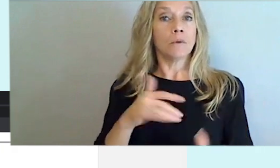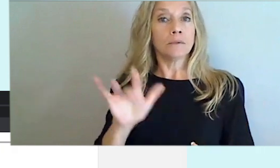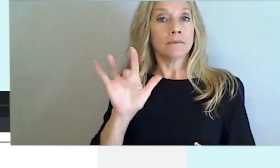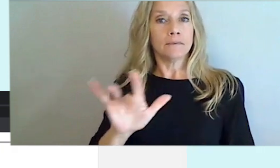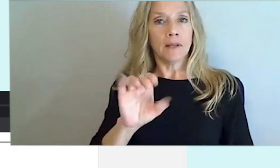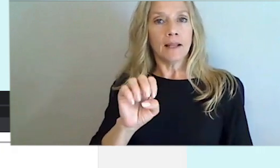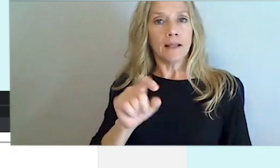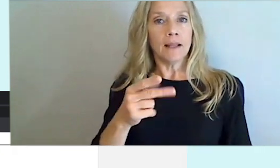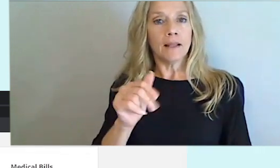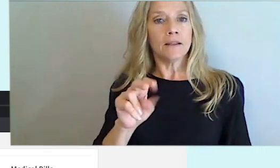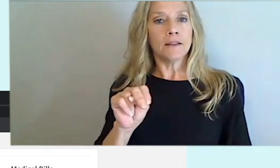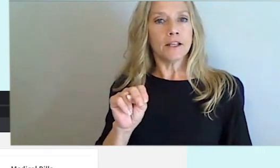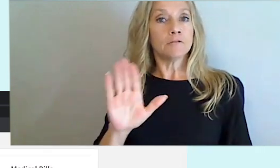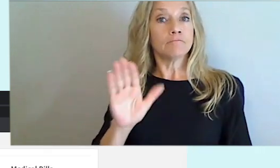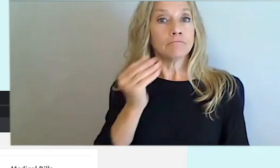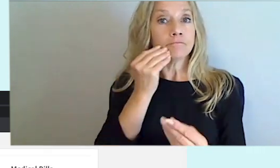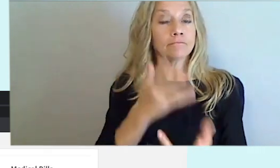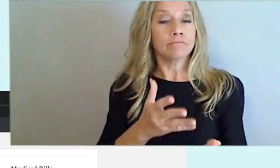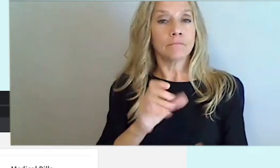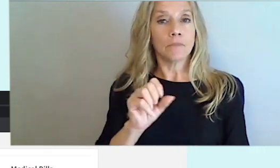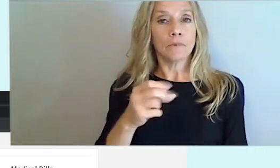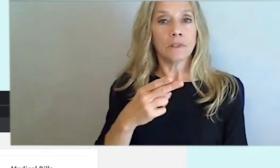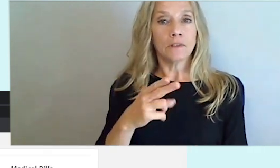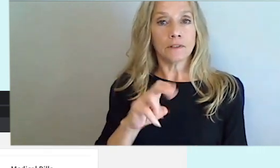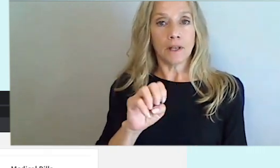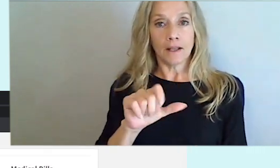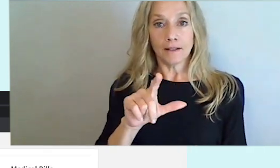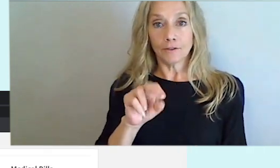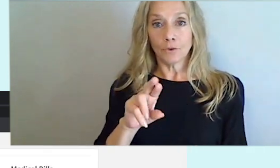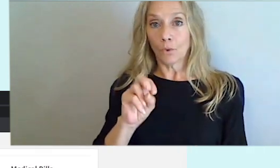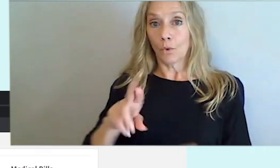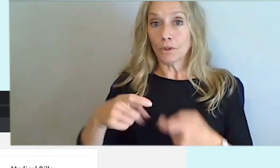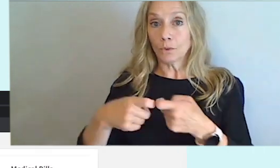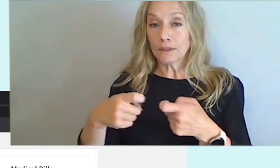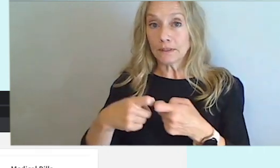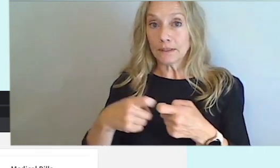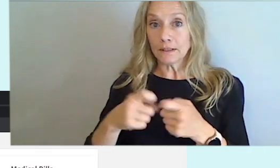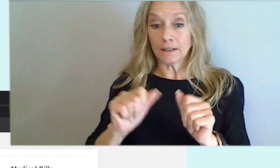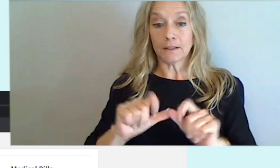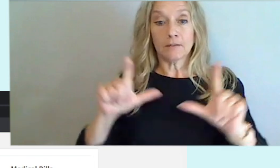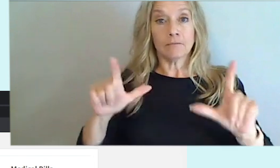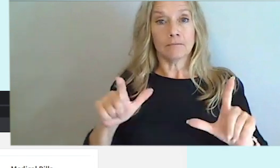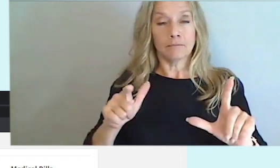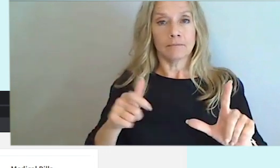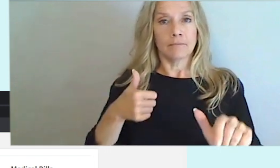On the shelter or utility expense page the member must review any information on file,